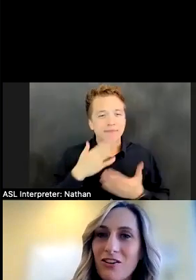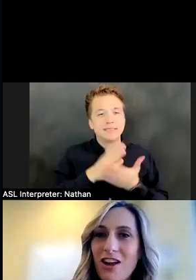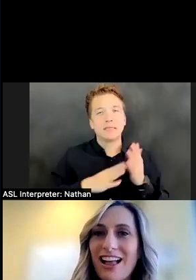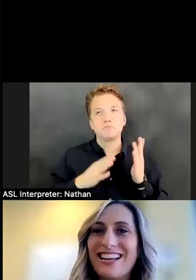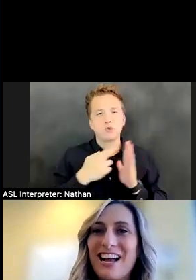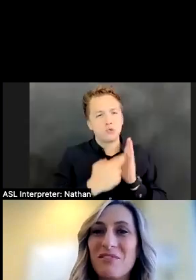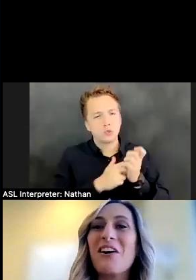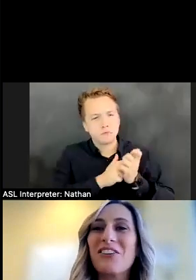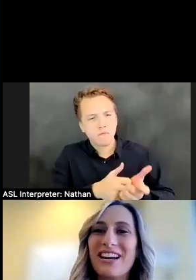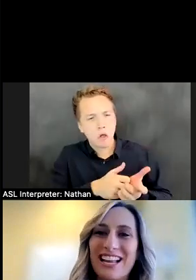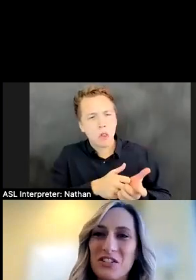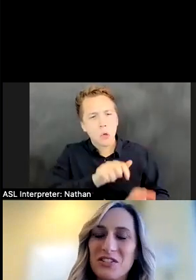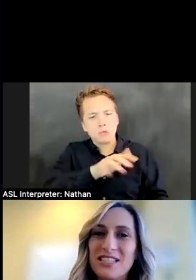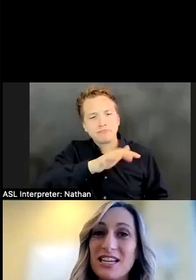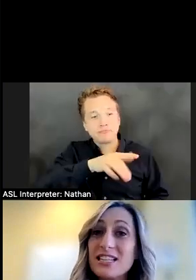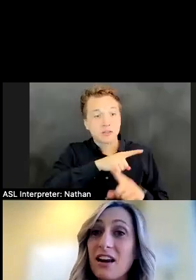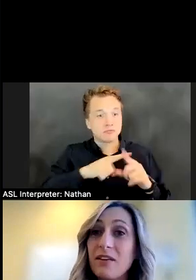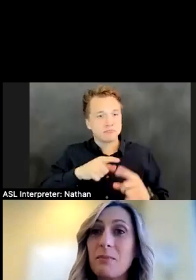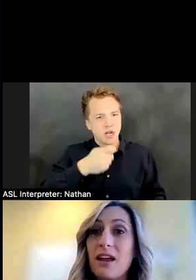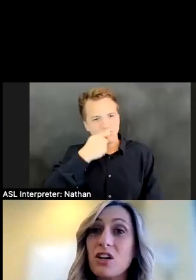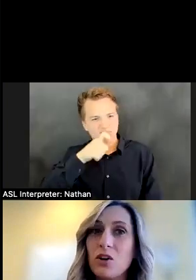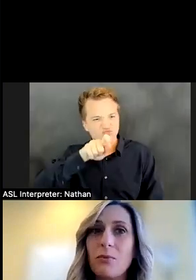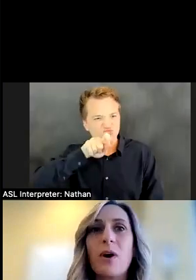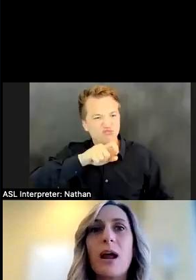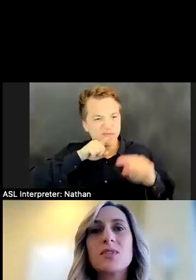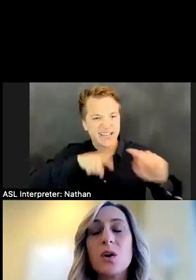not concrete answers, because it does kind of depend on your program.